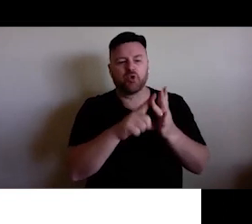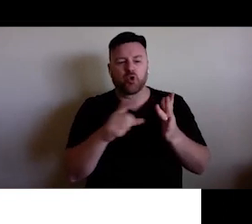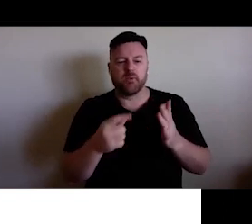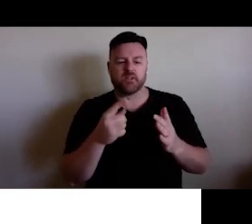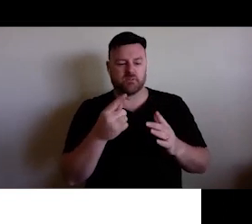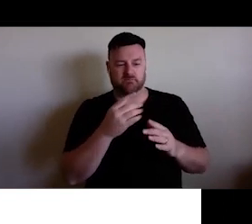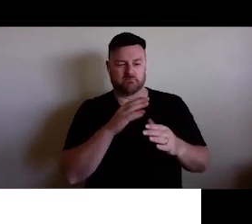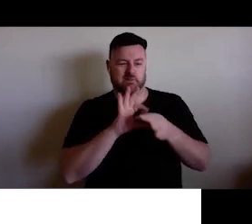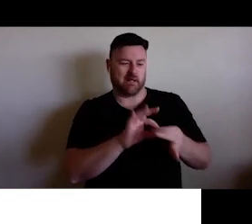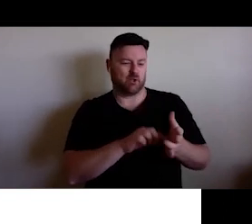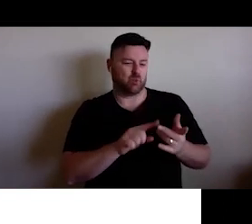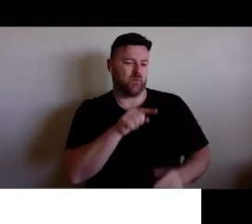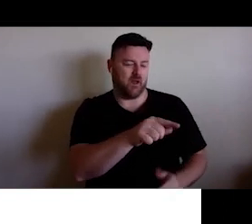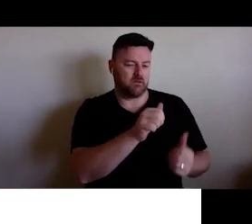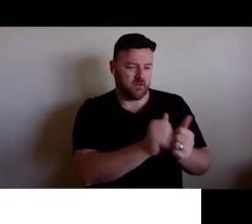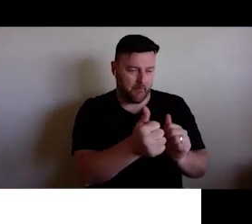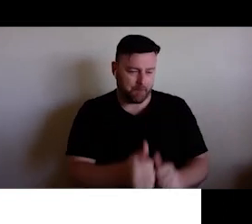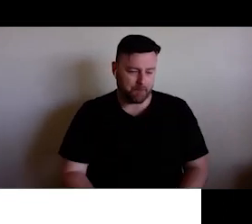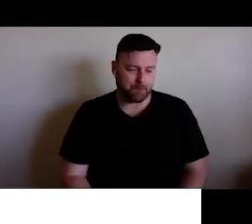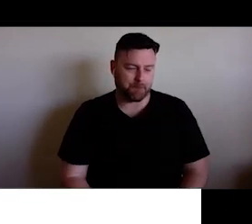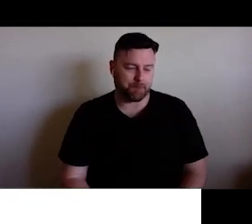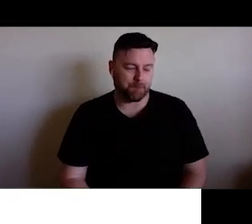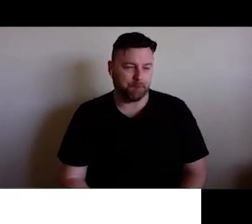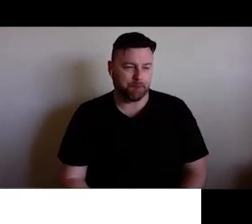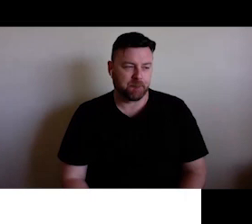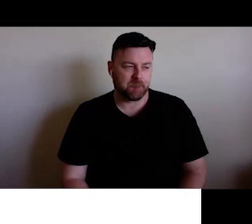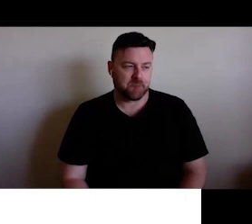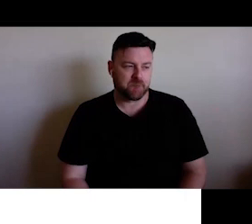Even though it's a much lower number of people. And then if you take all